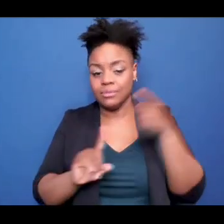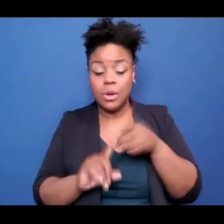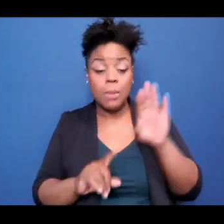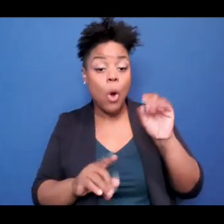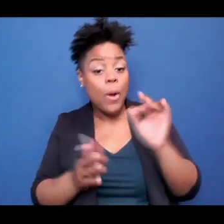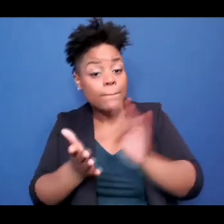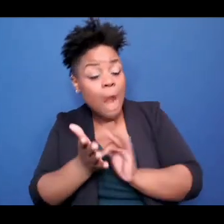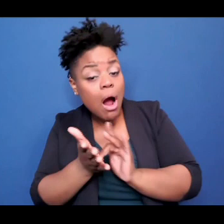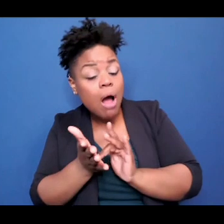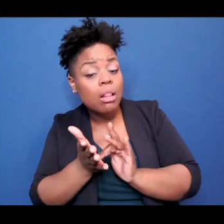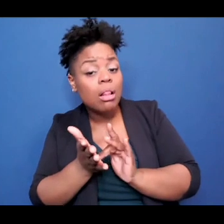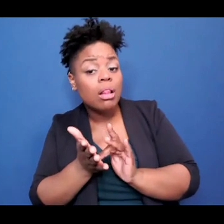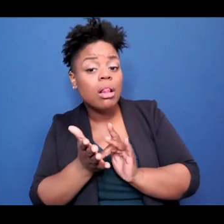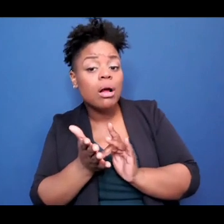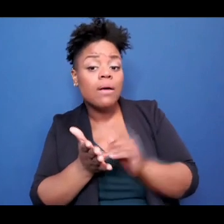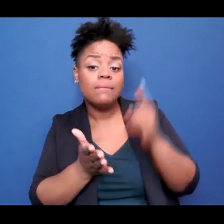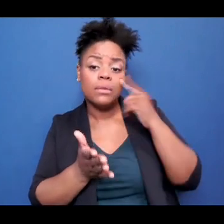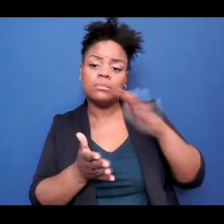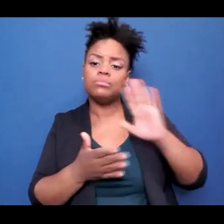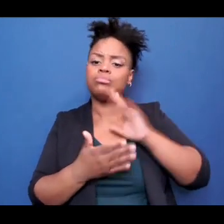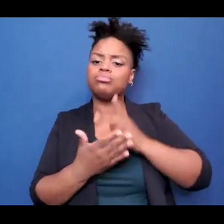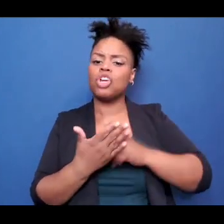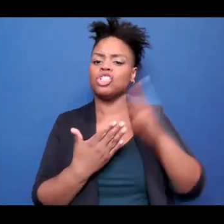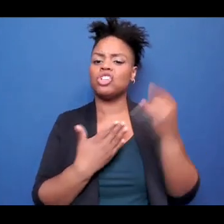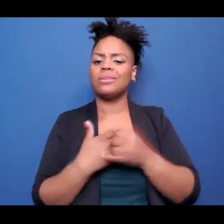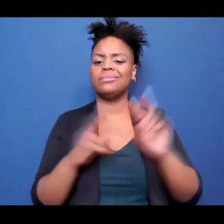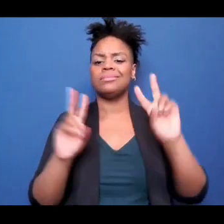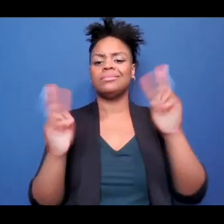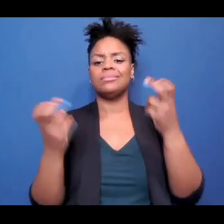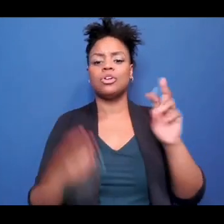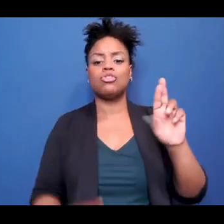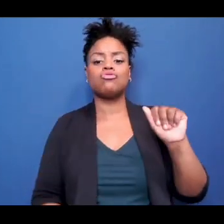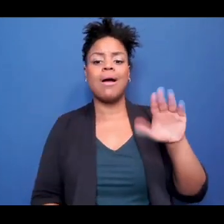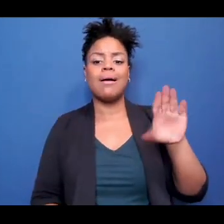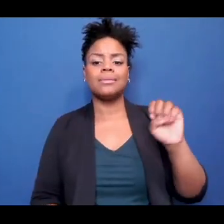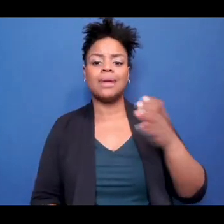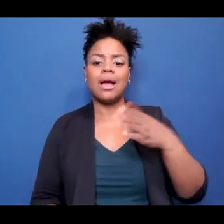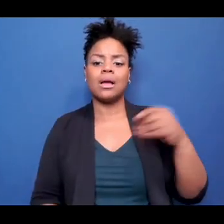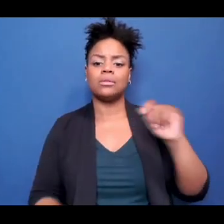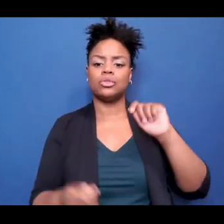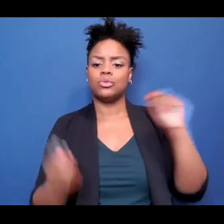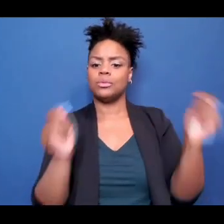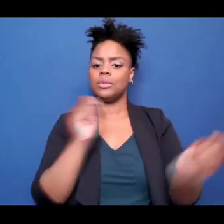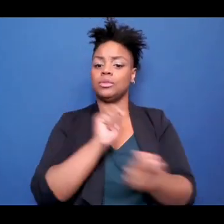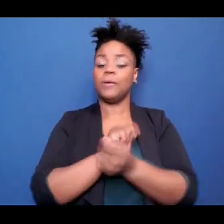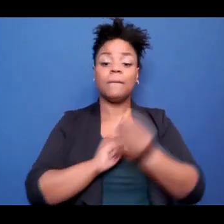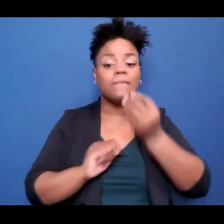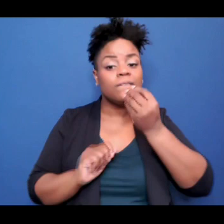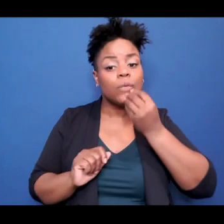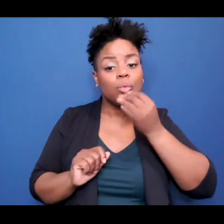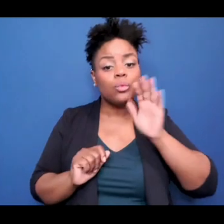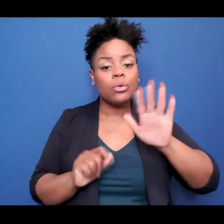WORKS IN BIOMEDICINE AND HEALTH PUBLICATIONS FOR HER PROJECT ENTITLED RACE AND THE TRANSFORMATION OF THE FOOD